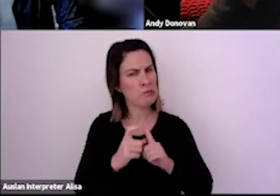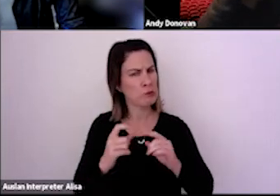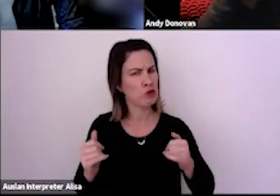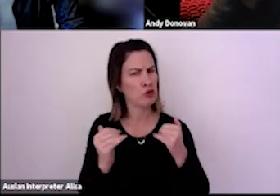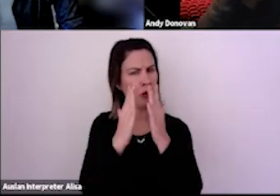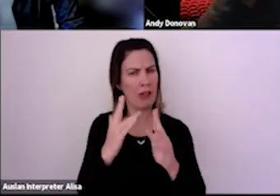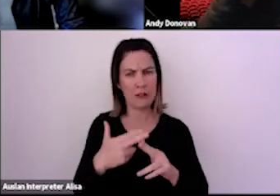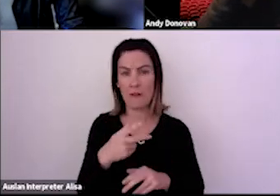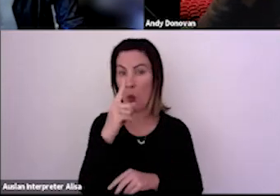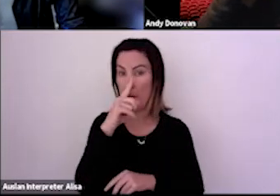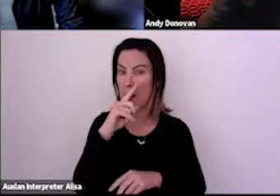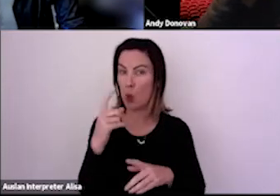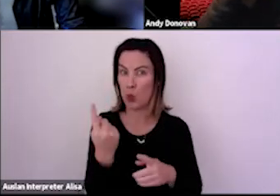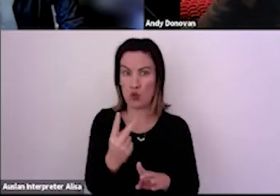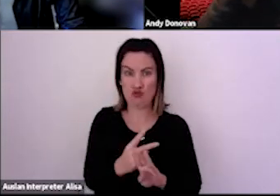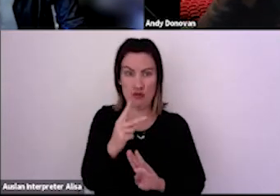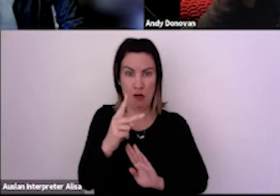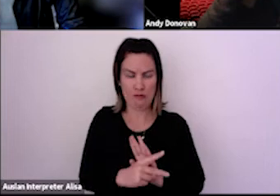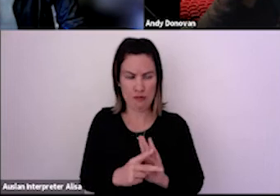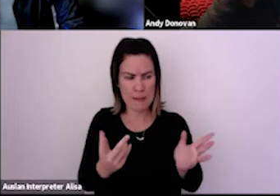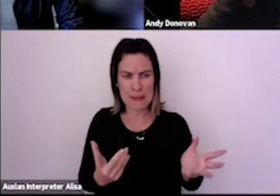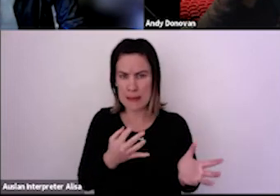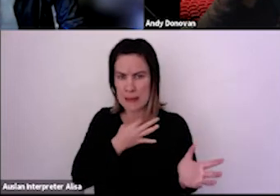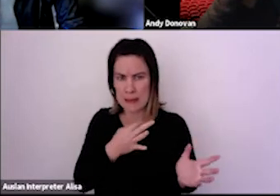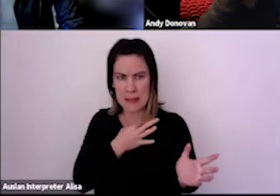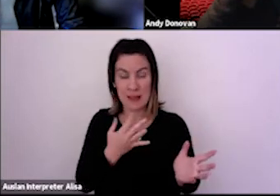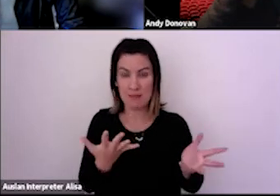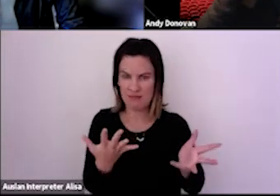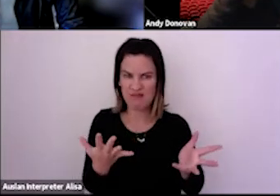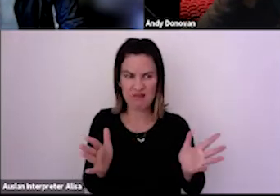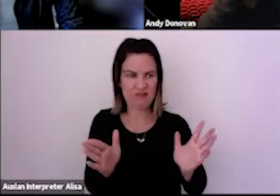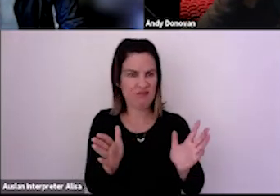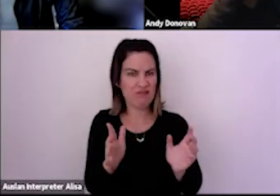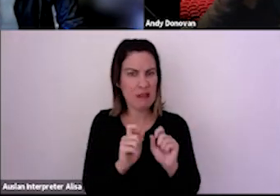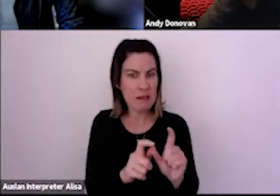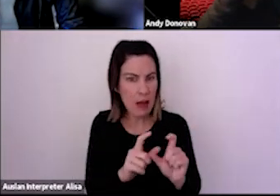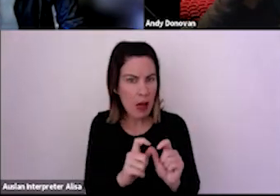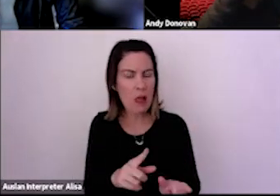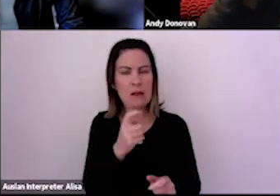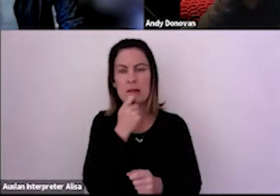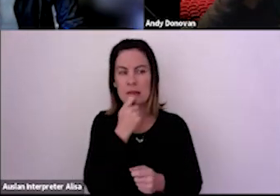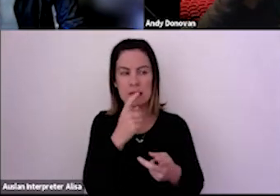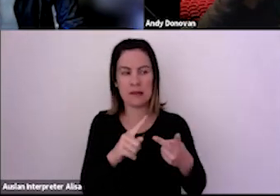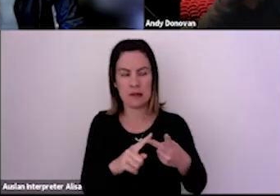in terms of box office sales and the difficulty people are having with planning and making decisions